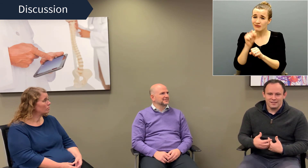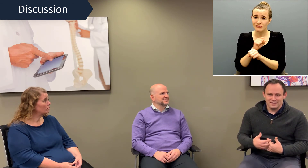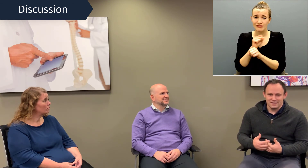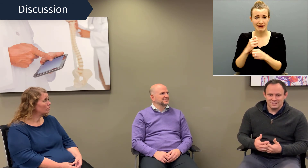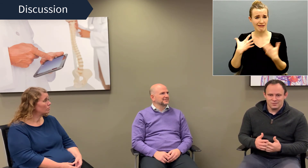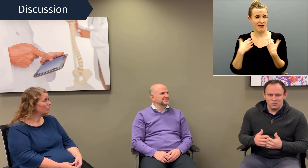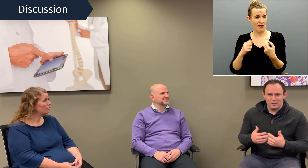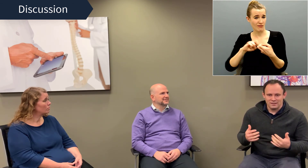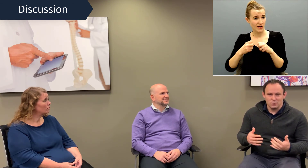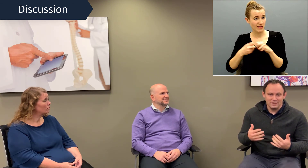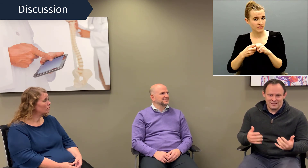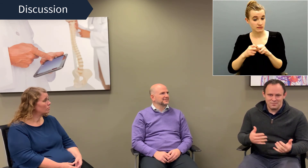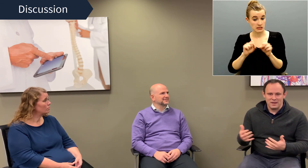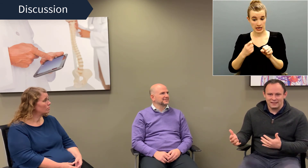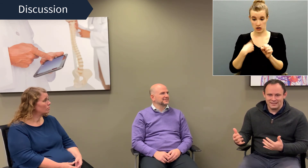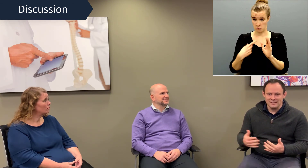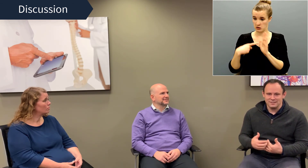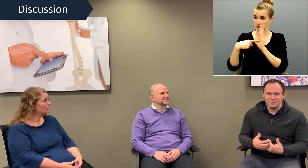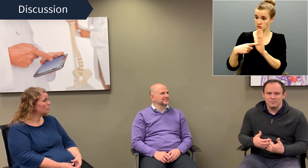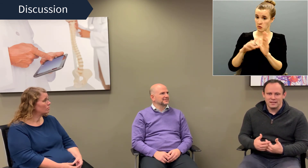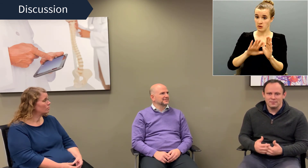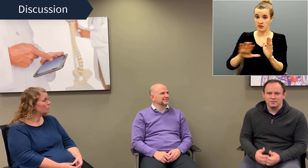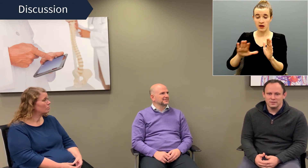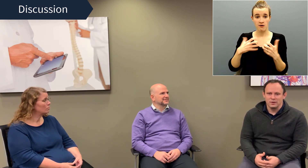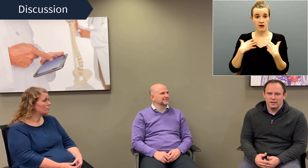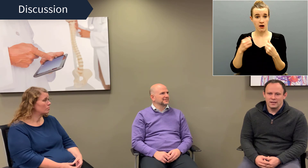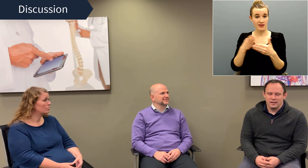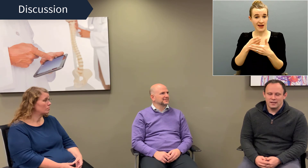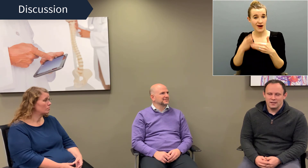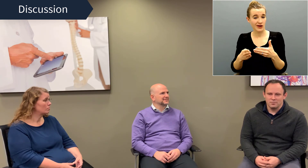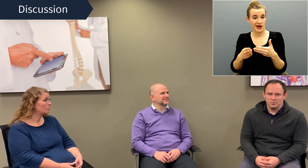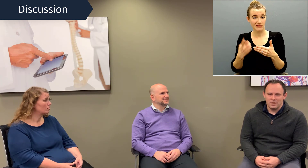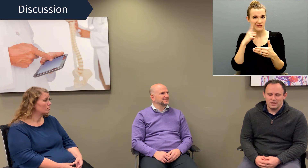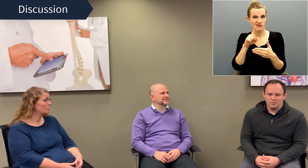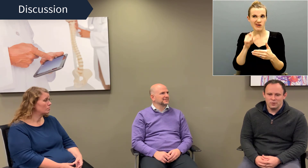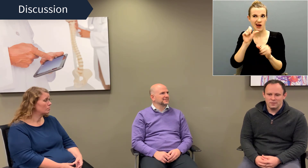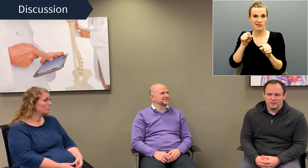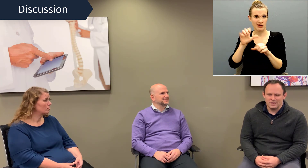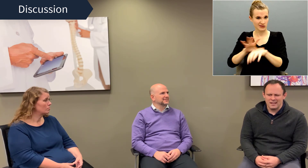conditions, what, what the impact is of not being able to make an appointment? I